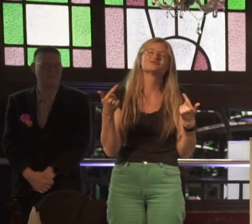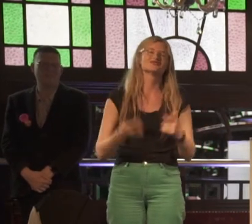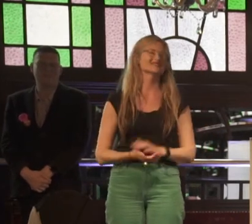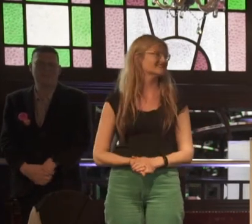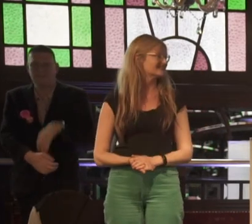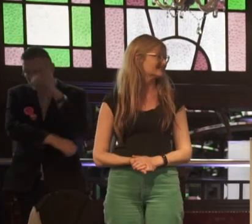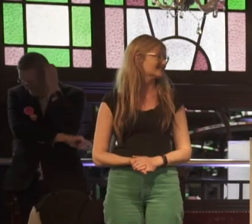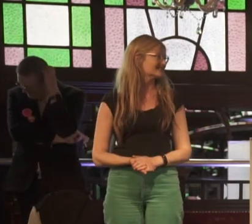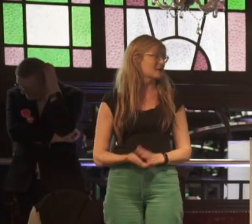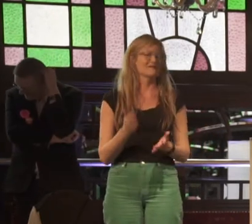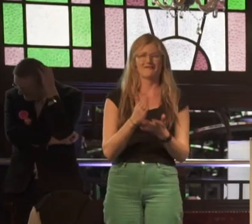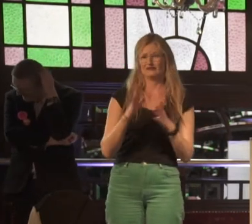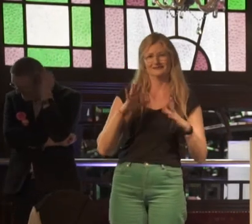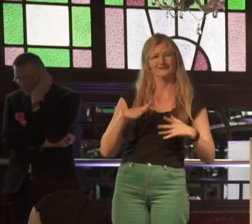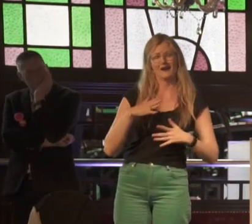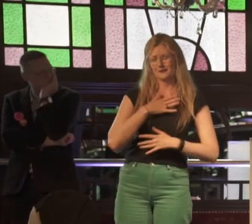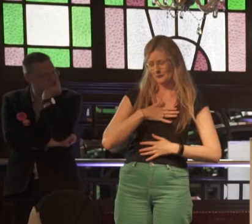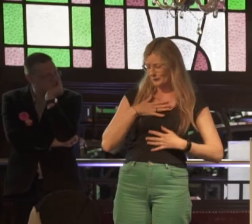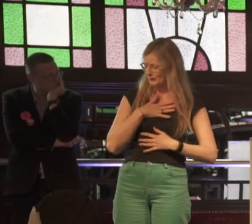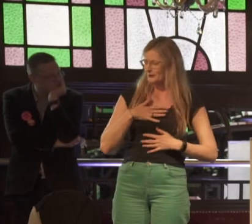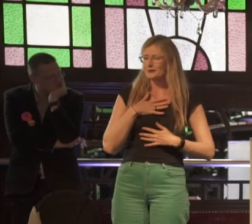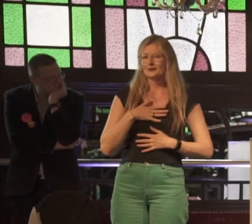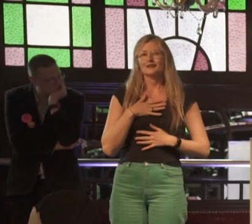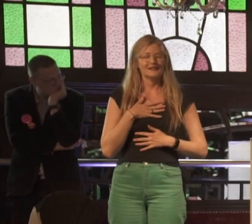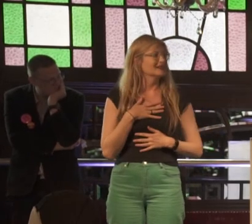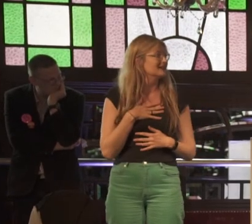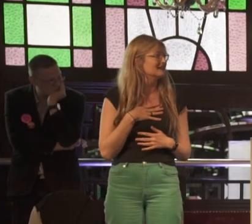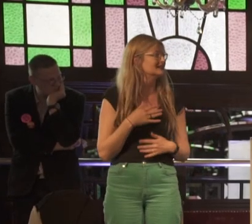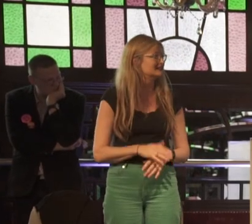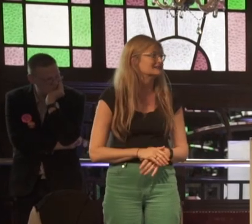I'm very tired and emotional, and I struggle with emotion at the best of times.